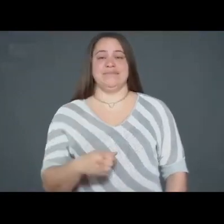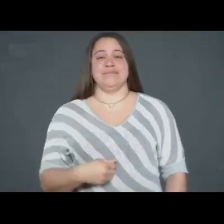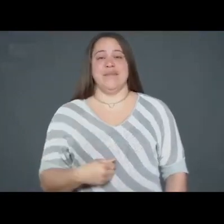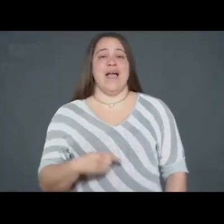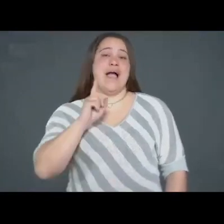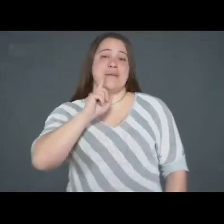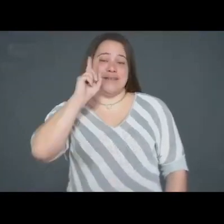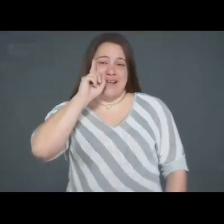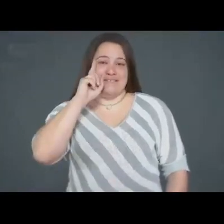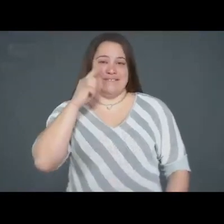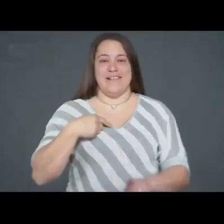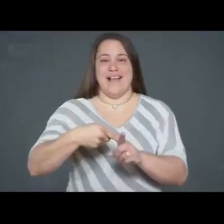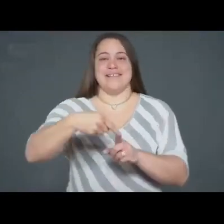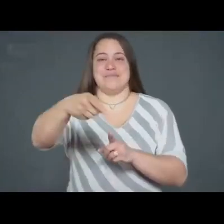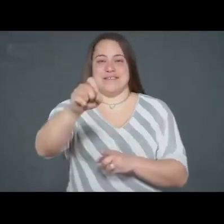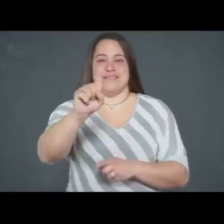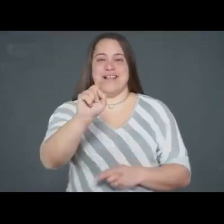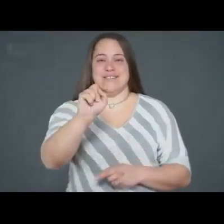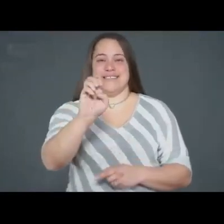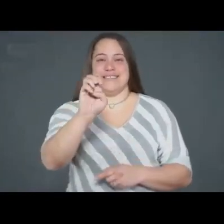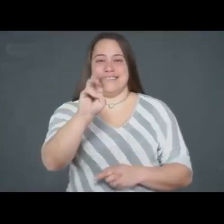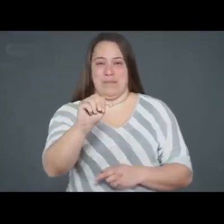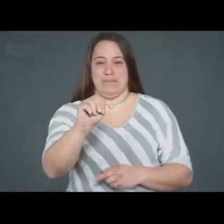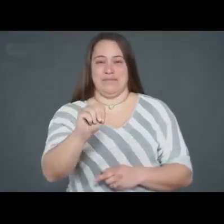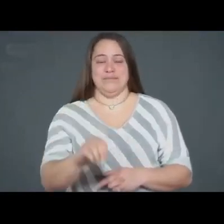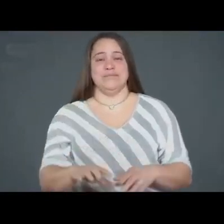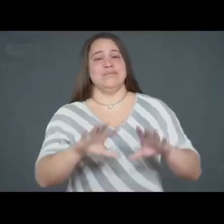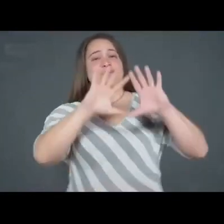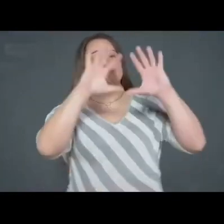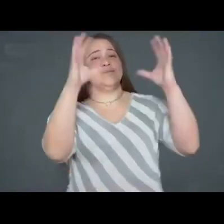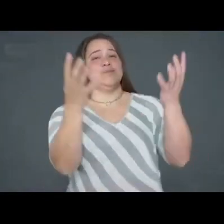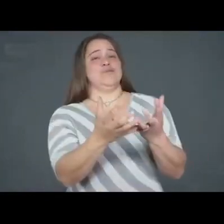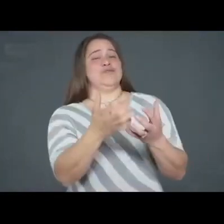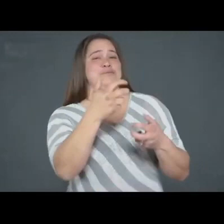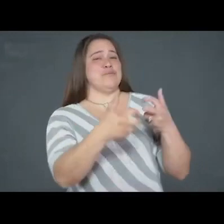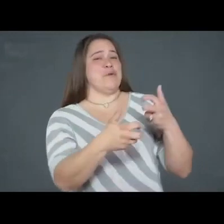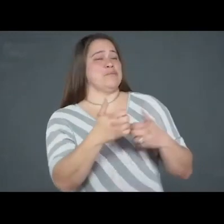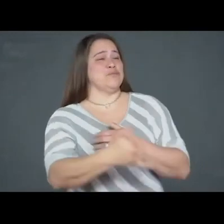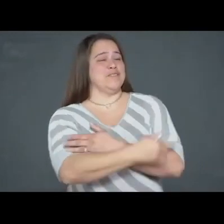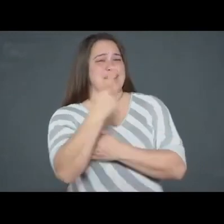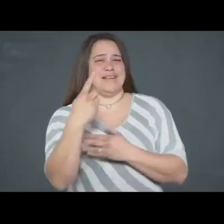And in the video, we say, hello, my name is Amanda. I am Deaf and I specialize in STEM.